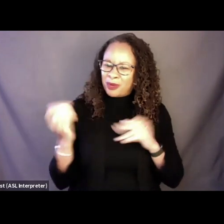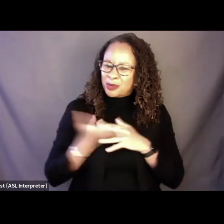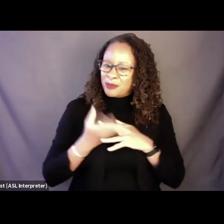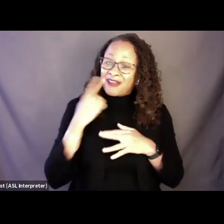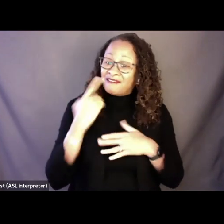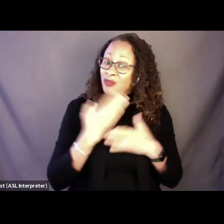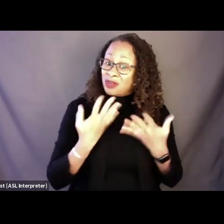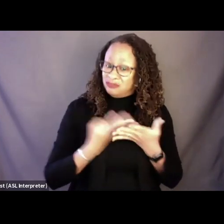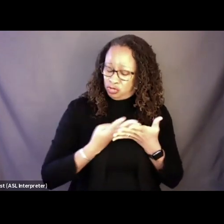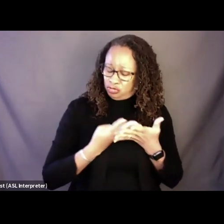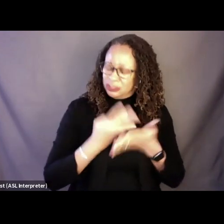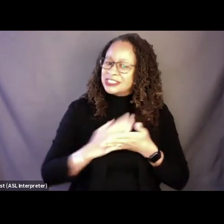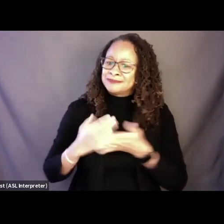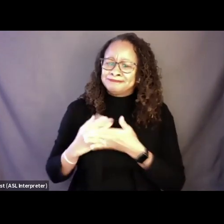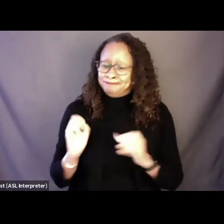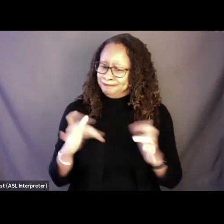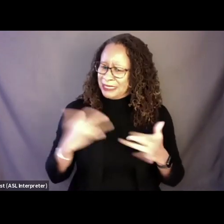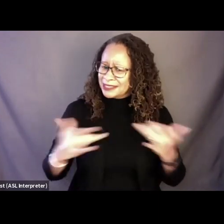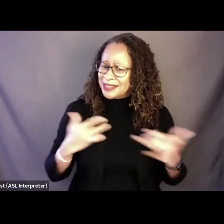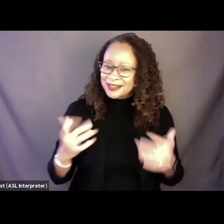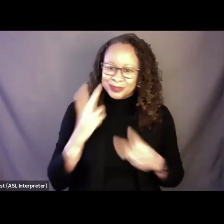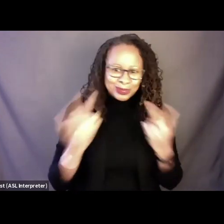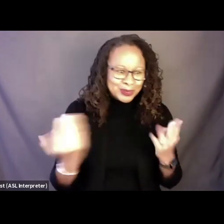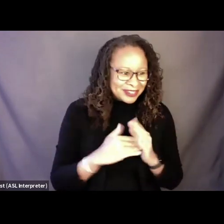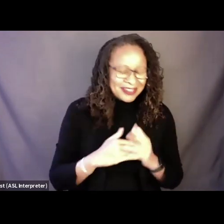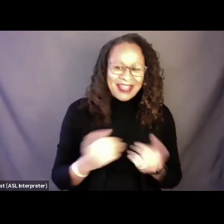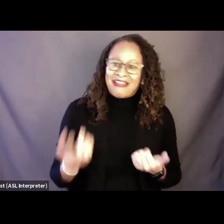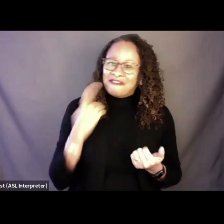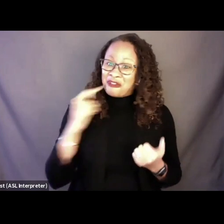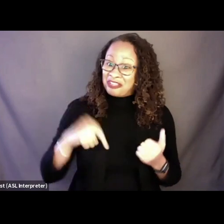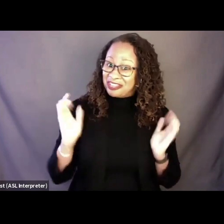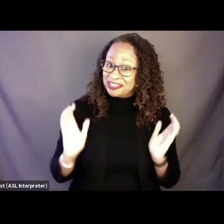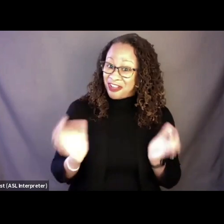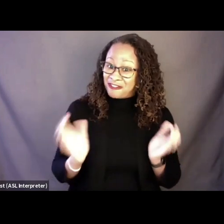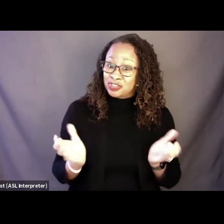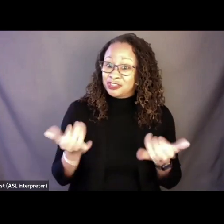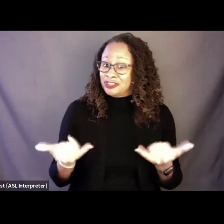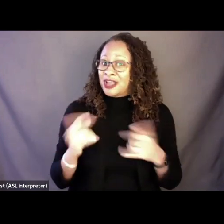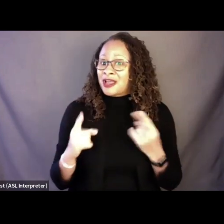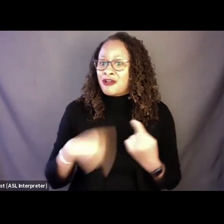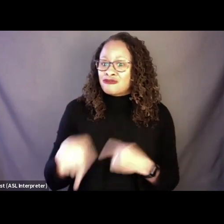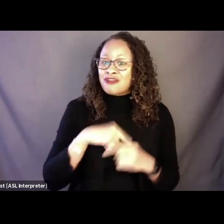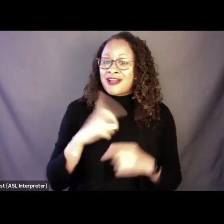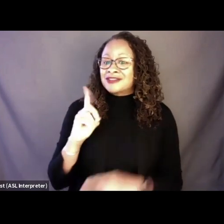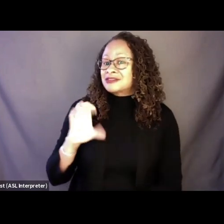We are so excited to have you here for this conversation around the documentary "Softie".